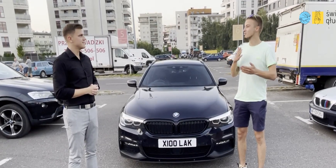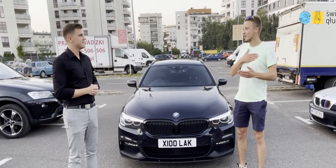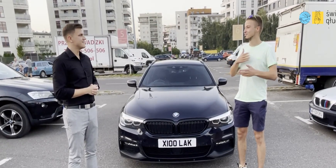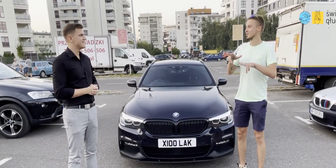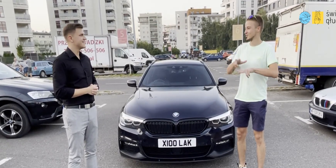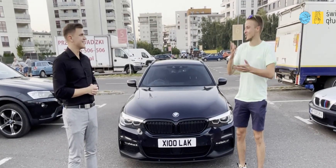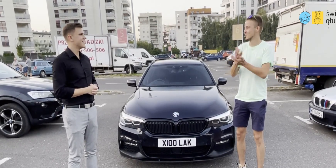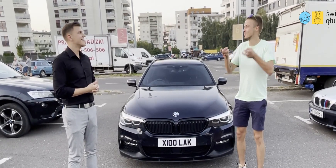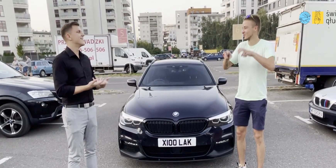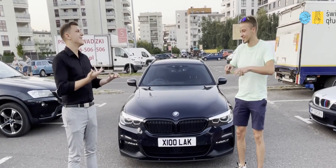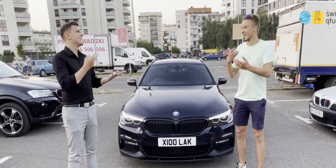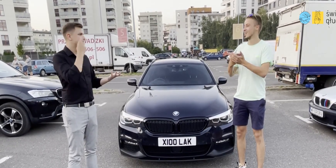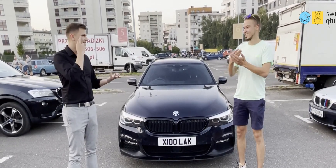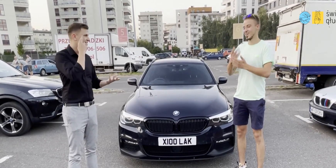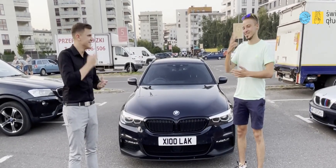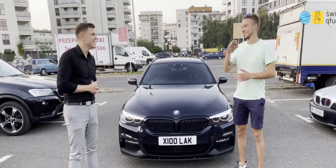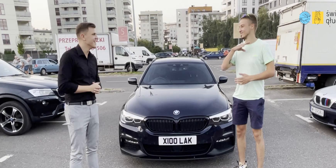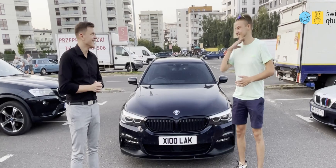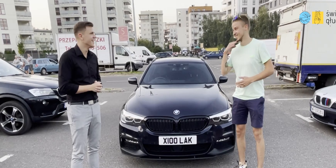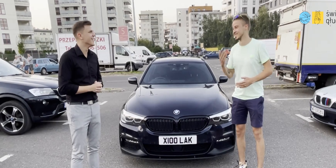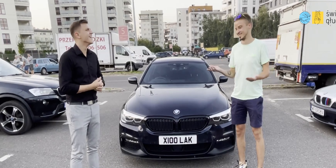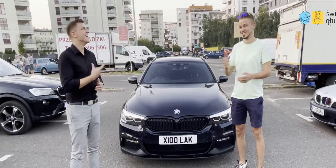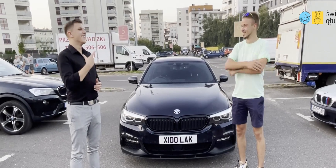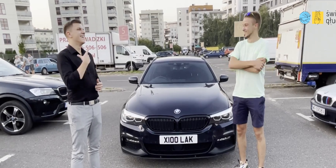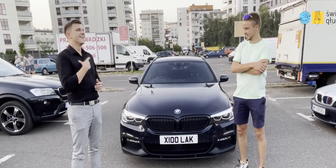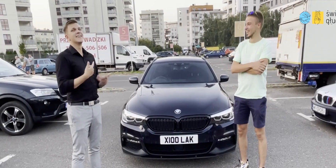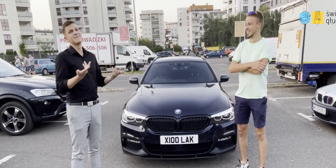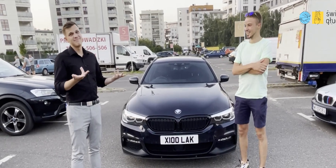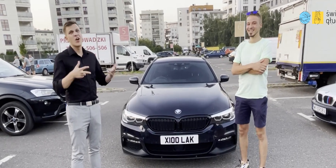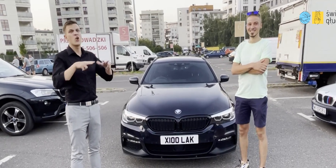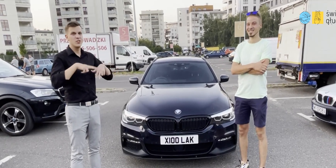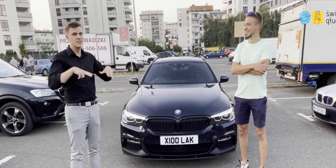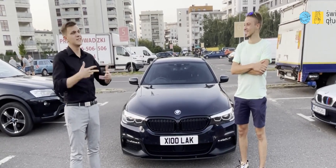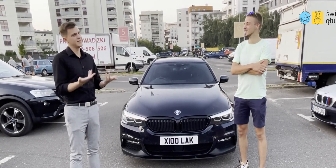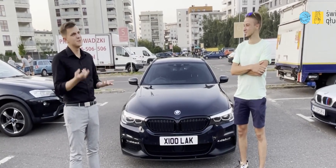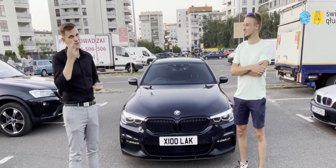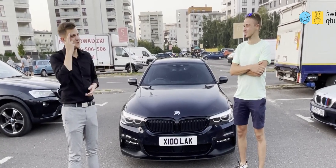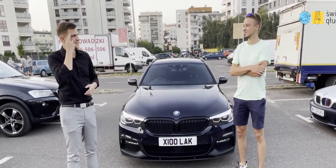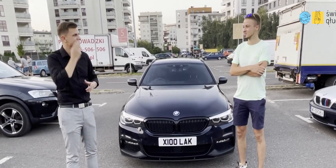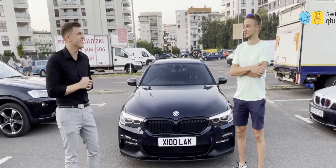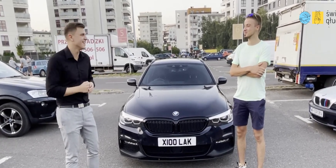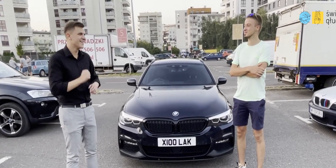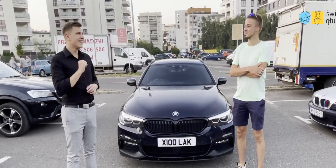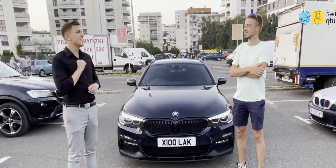I have a family, so 2.0 is enough for me... [K] Oh yeah, we understand...